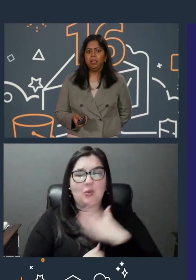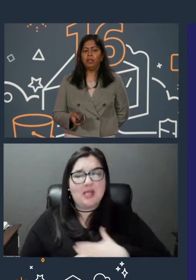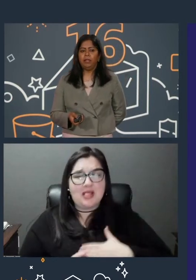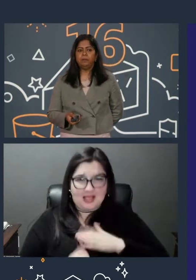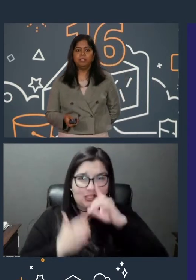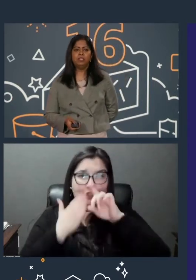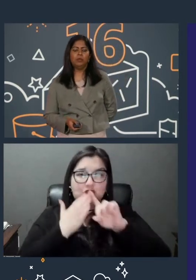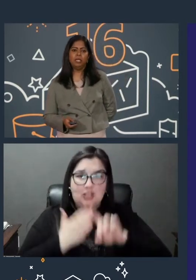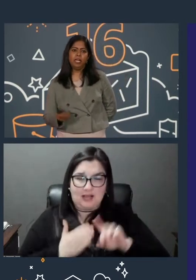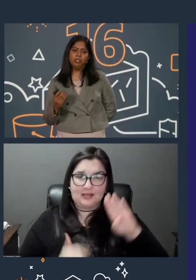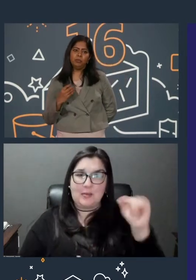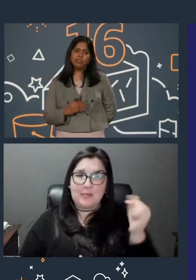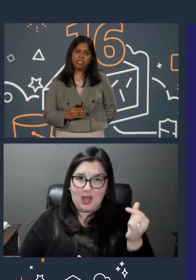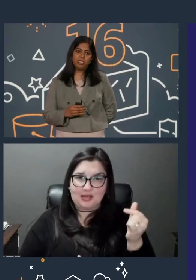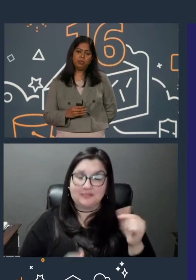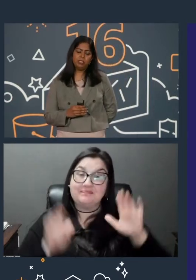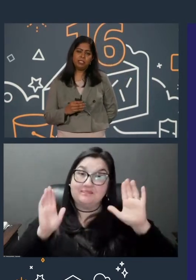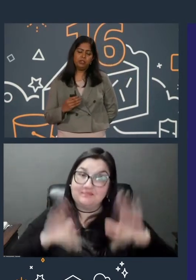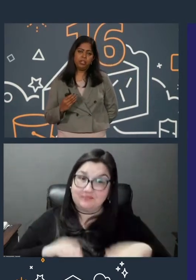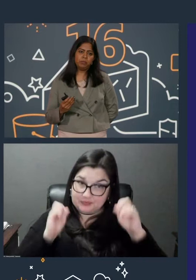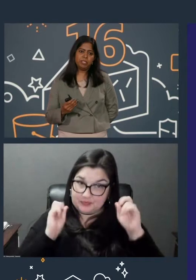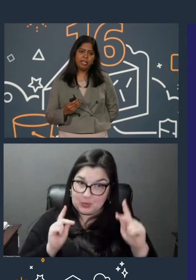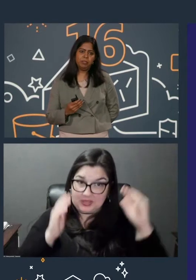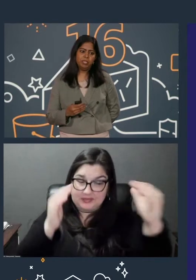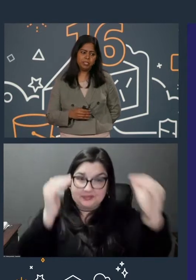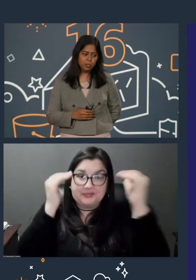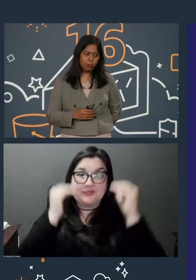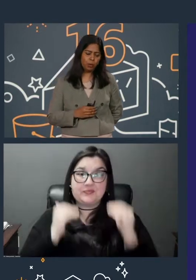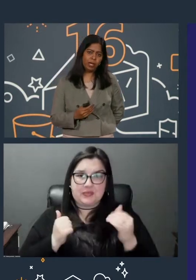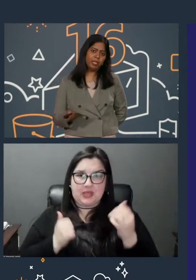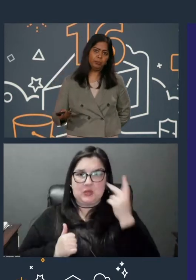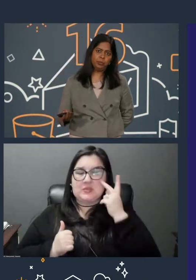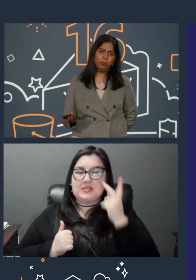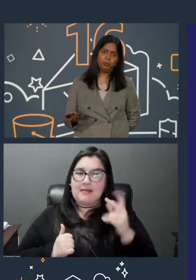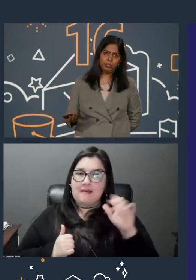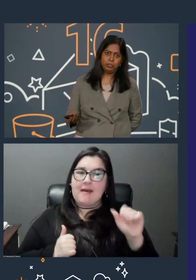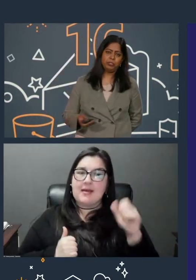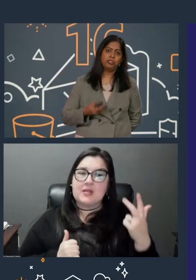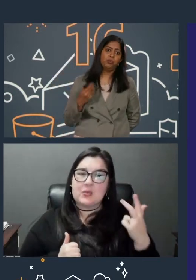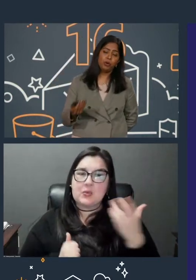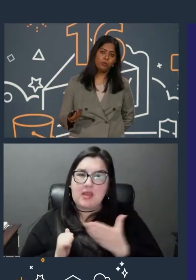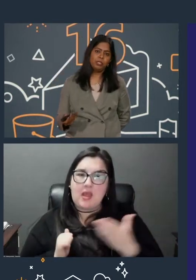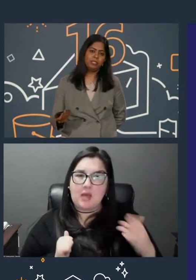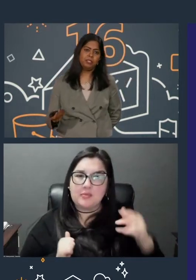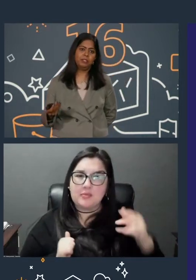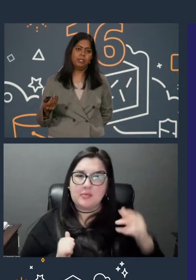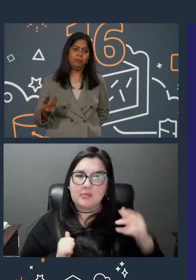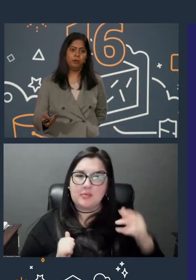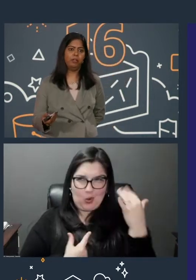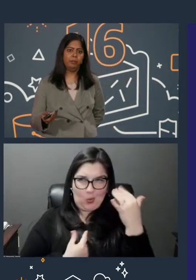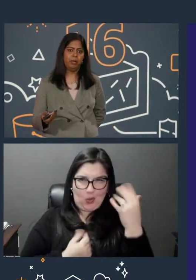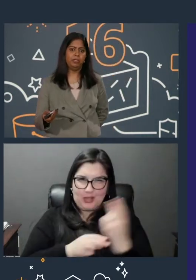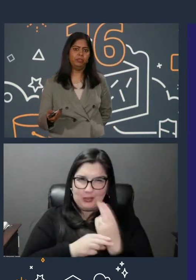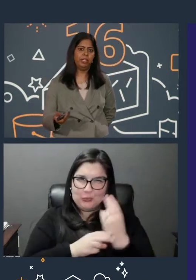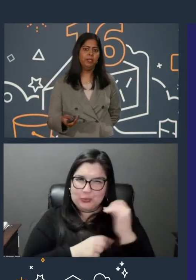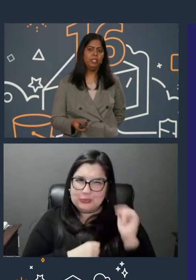Okay, so now that we've seen what is S3 Object Lambda, let's see why would we want to use this or what is important about it, right?